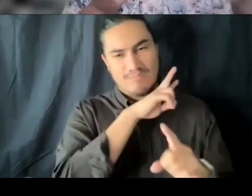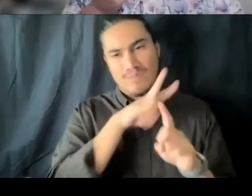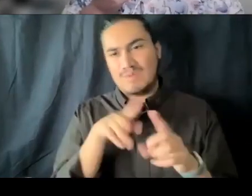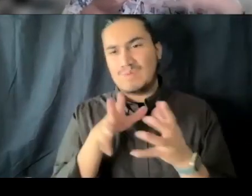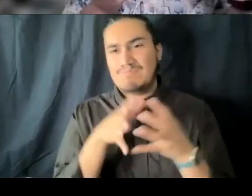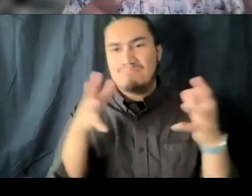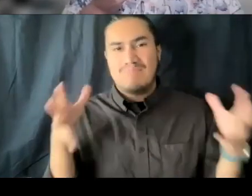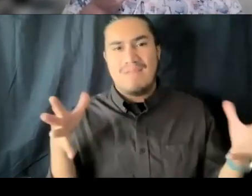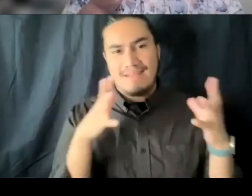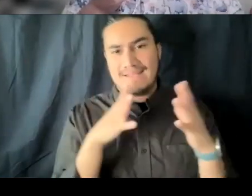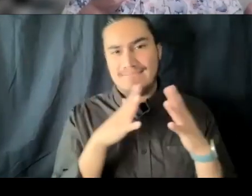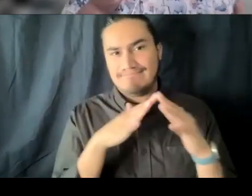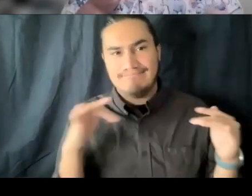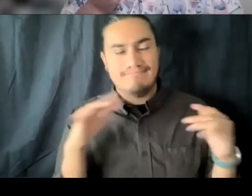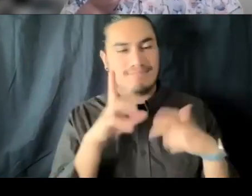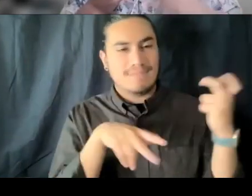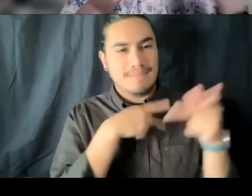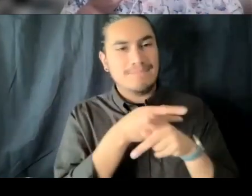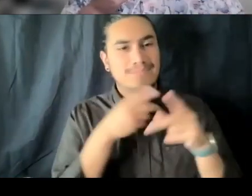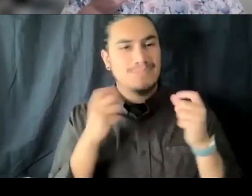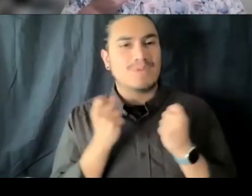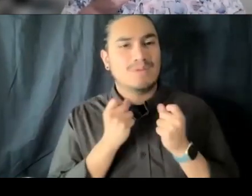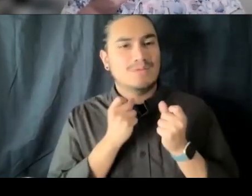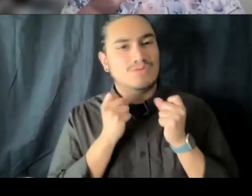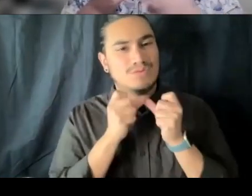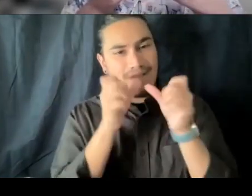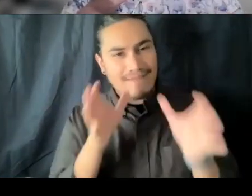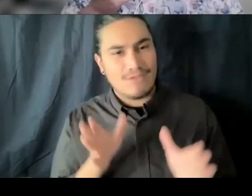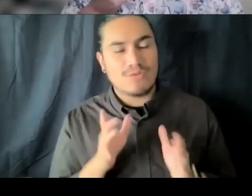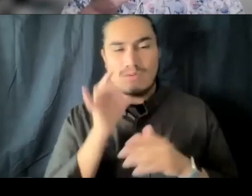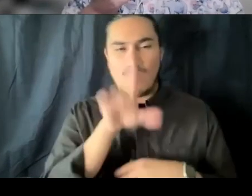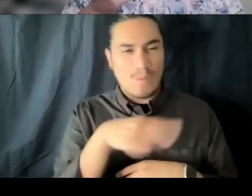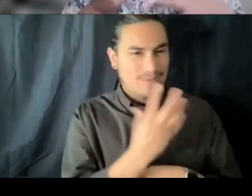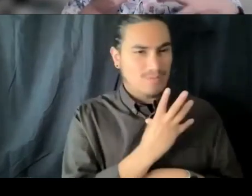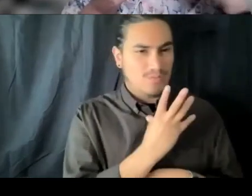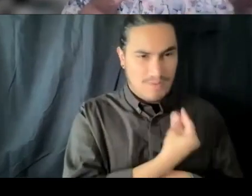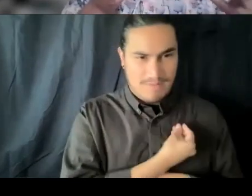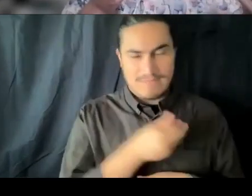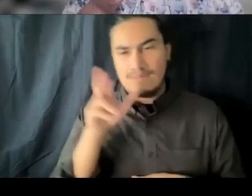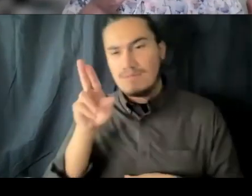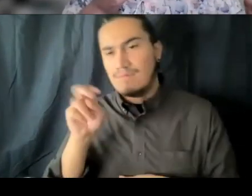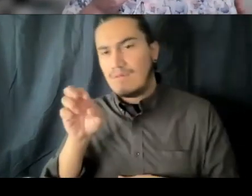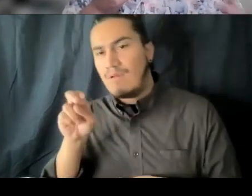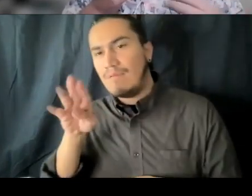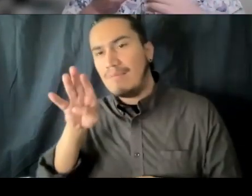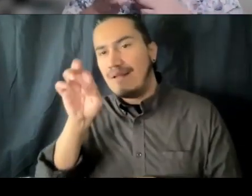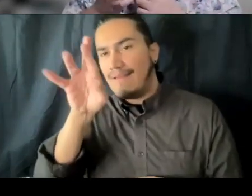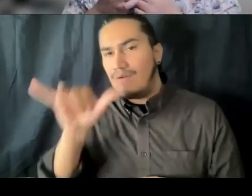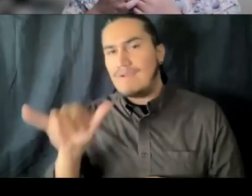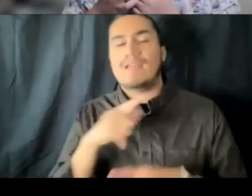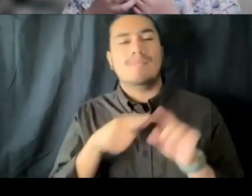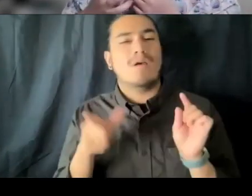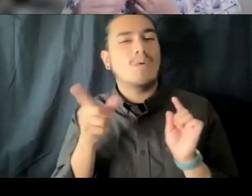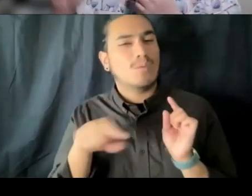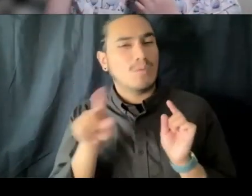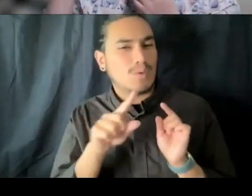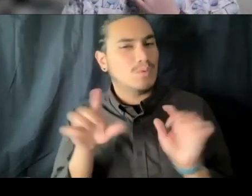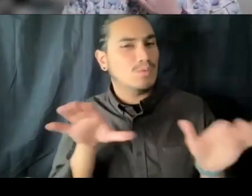But really thinking about trans and nonbinary folks and survivors, what are you already doing that's working?